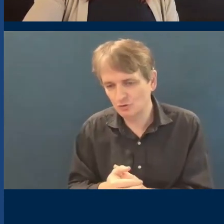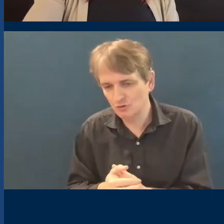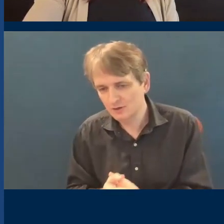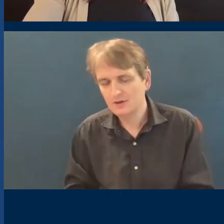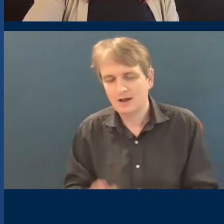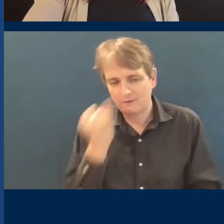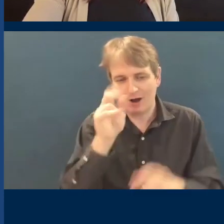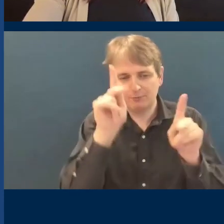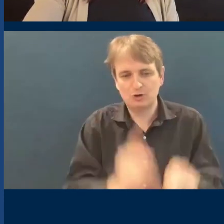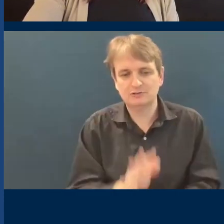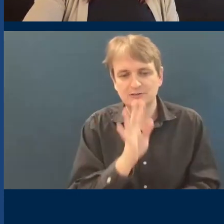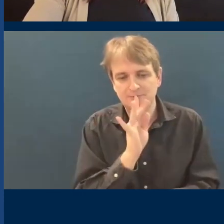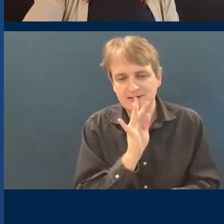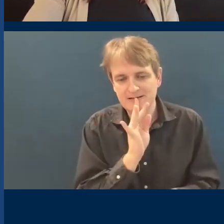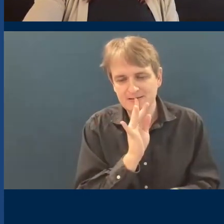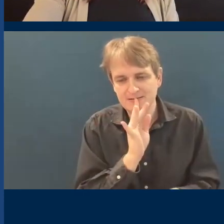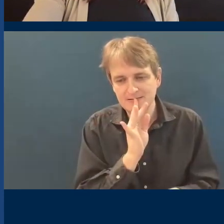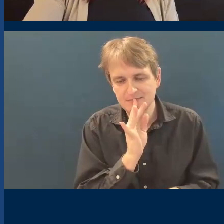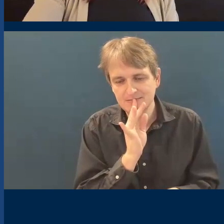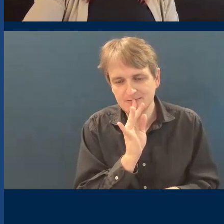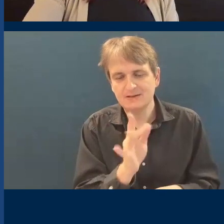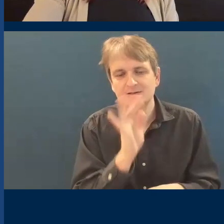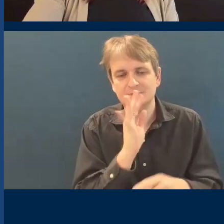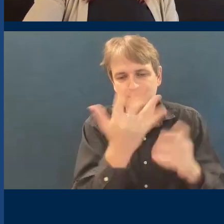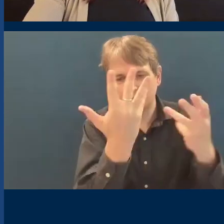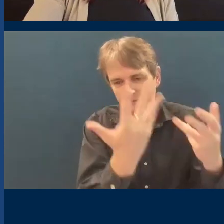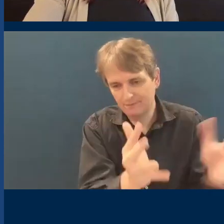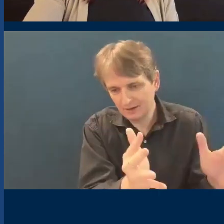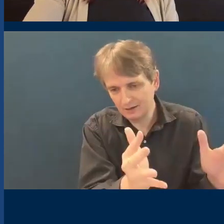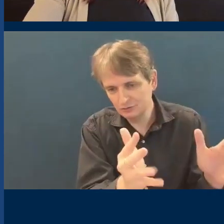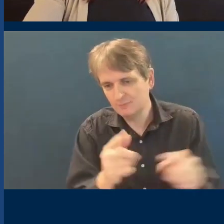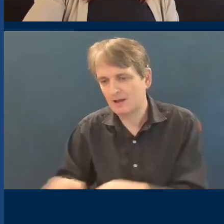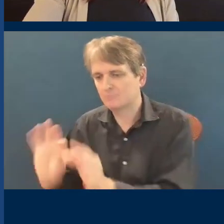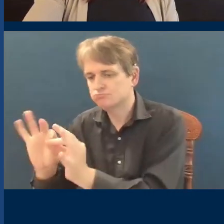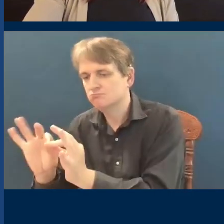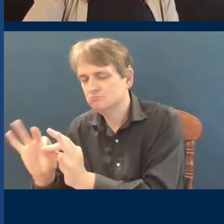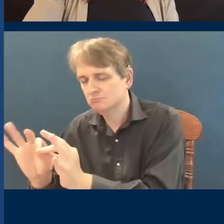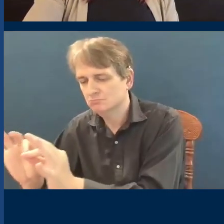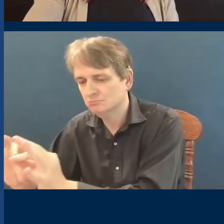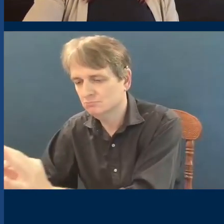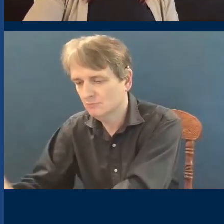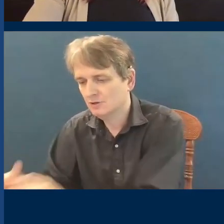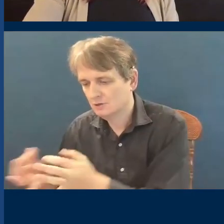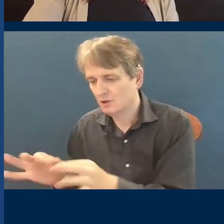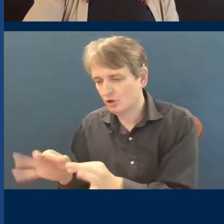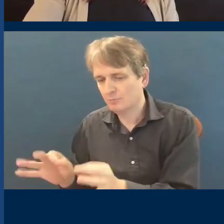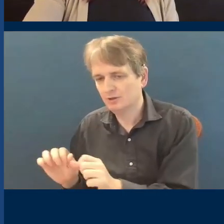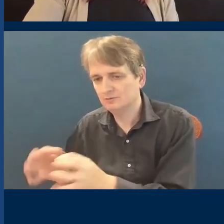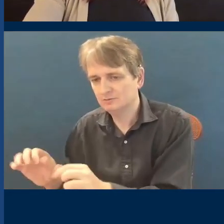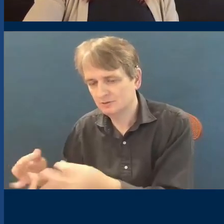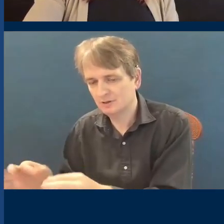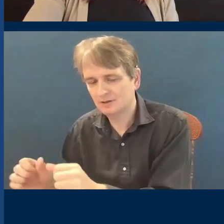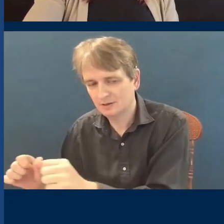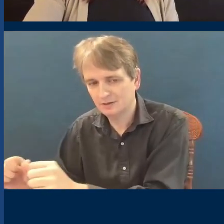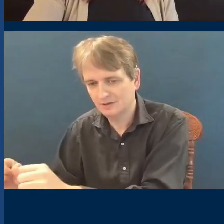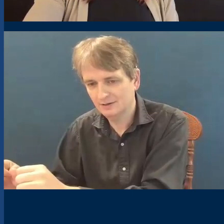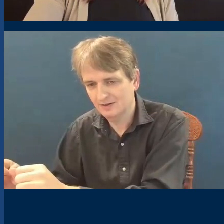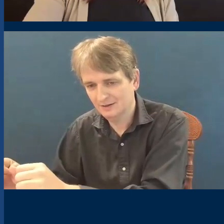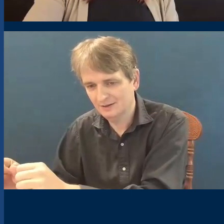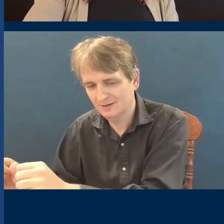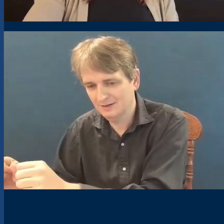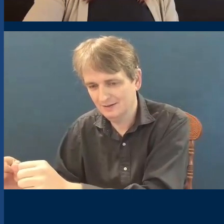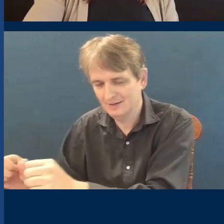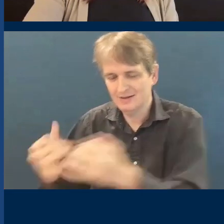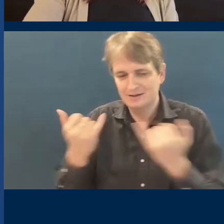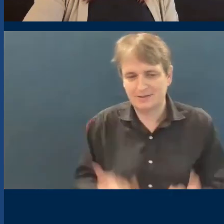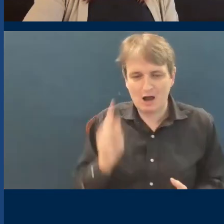And the same thing happens with captioning as well. If you have one person who's speaking. They get done speaking, but the interpretation or the captioning might still continue on for a little while.